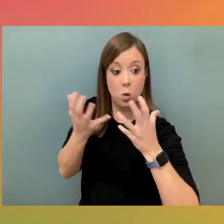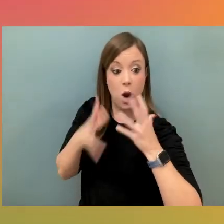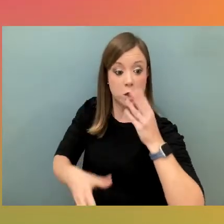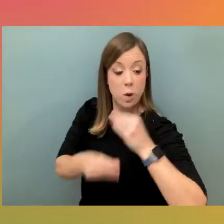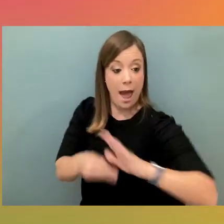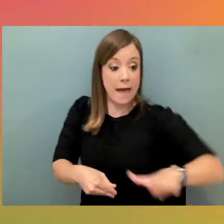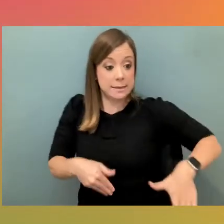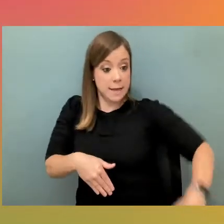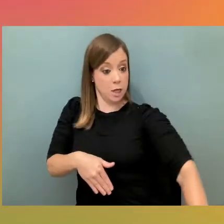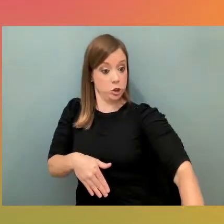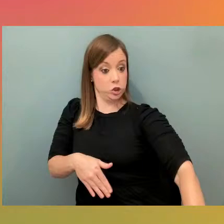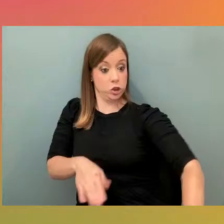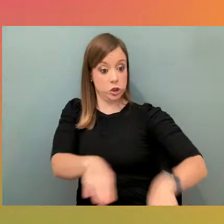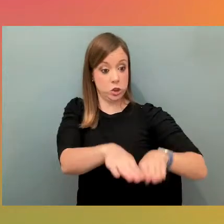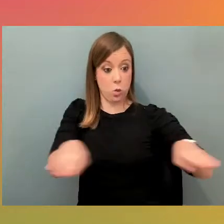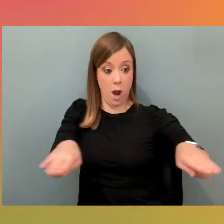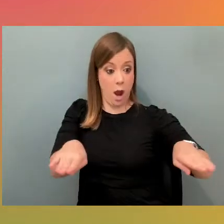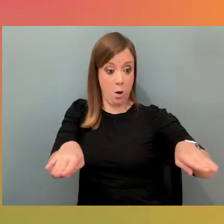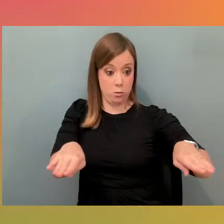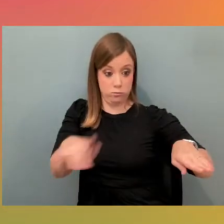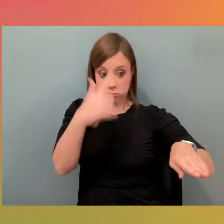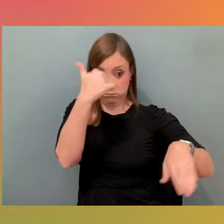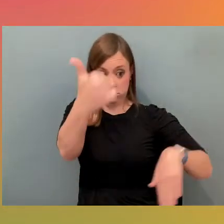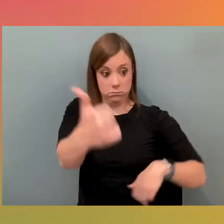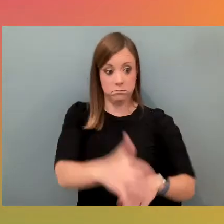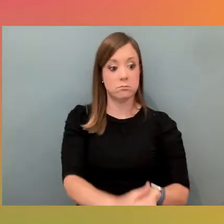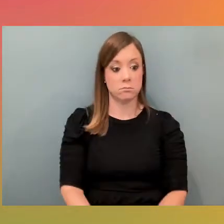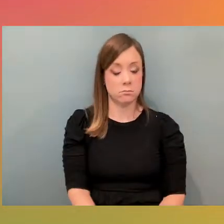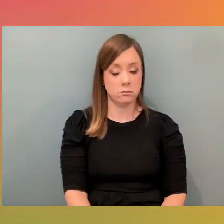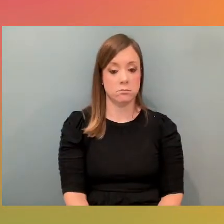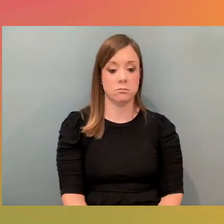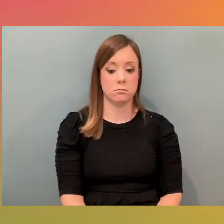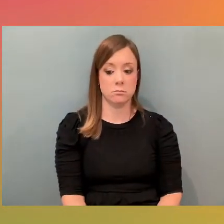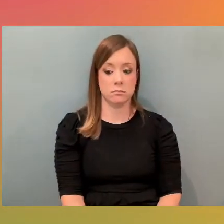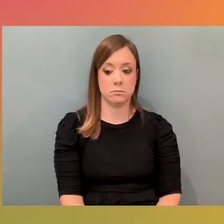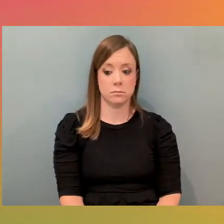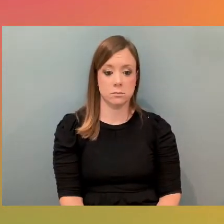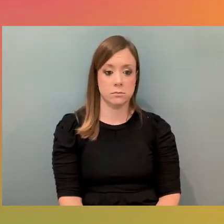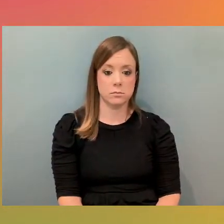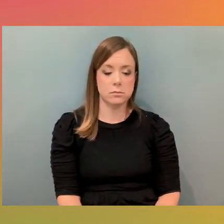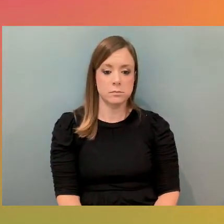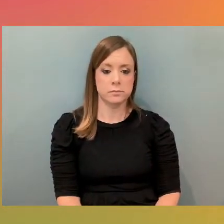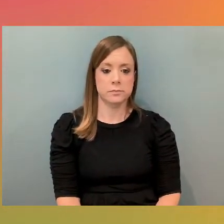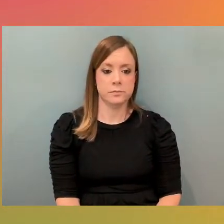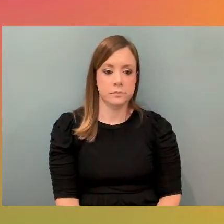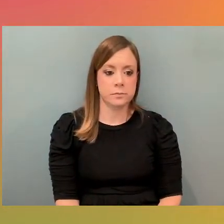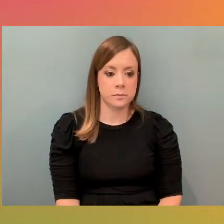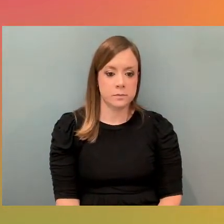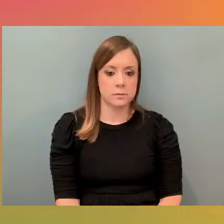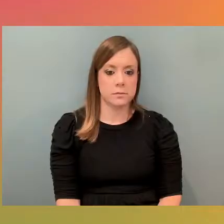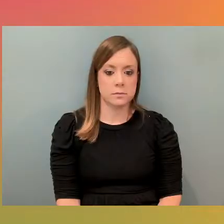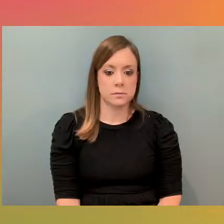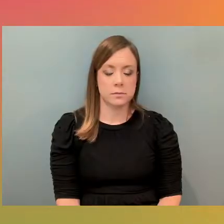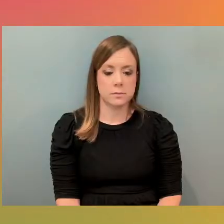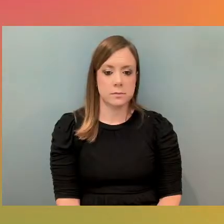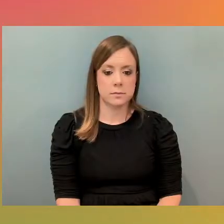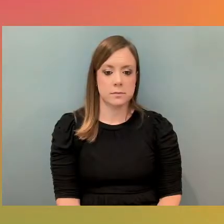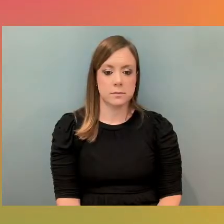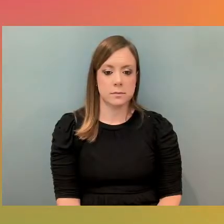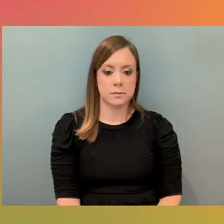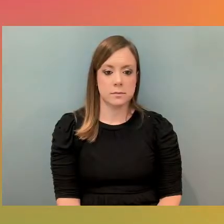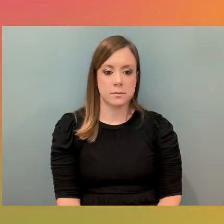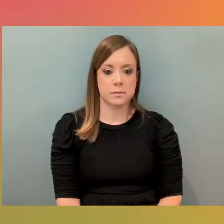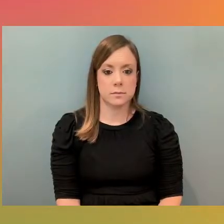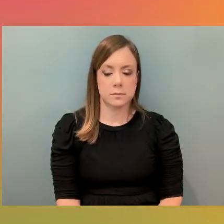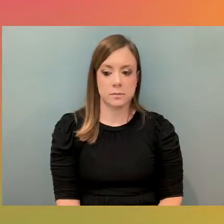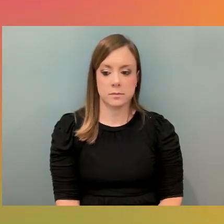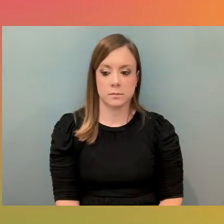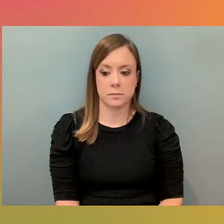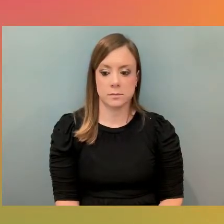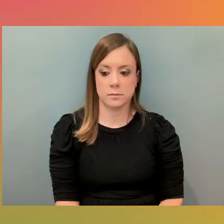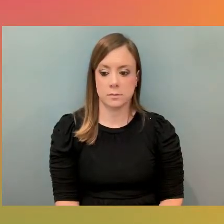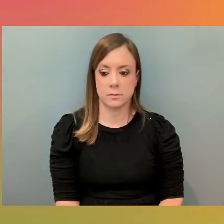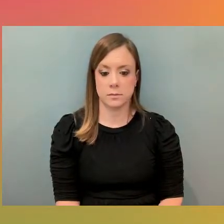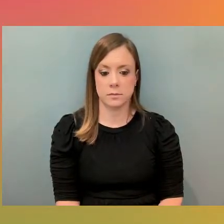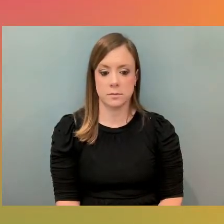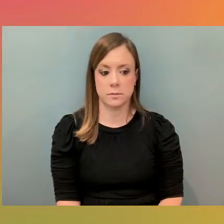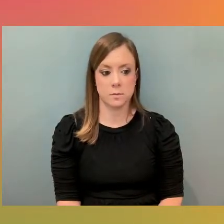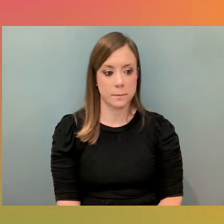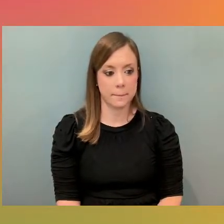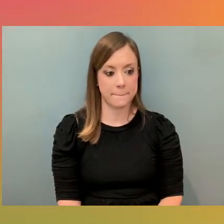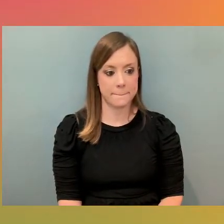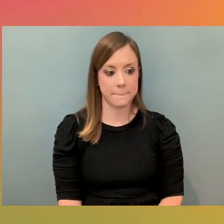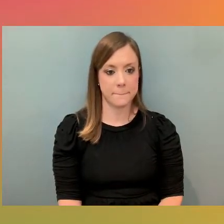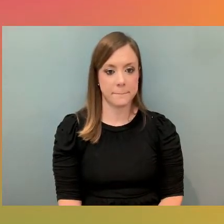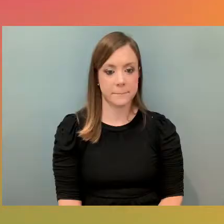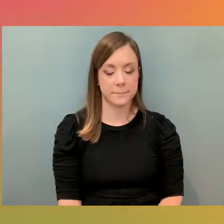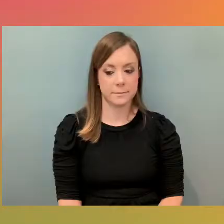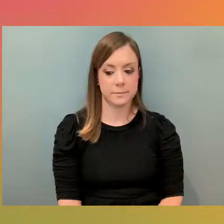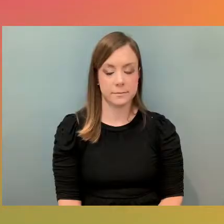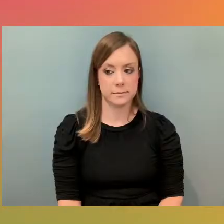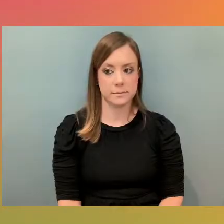EXHALE, YOU CAN STAY RIGHT HERE